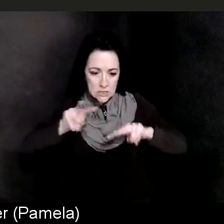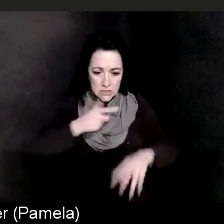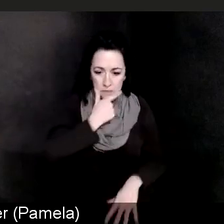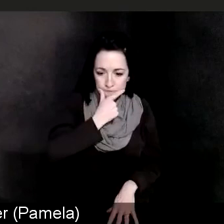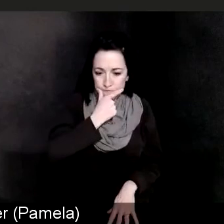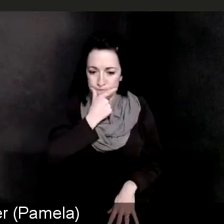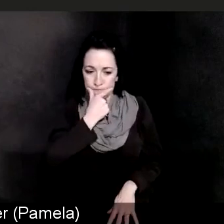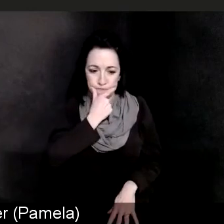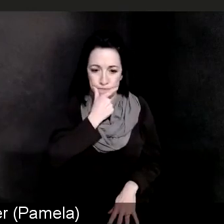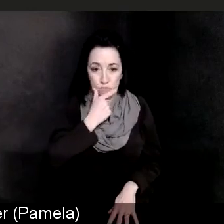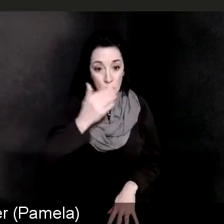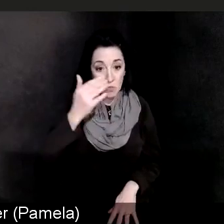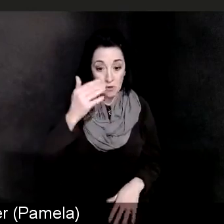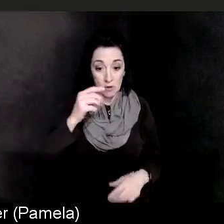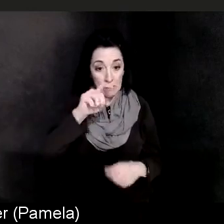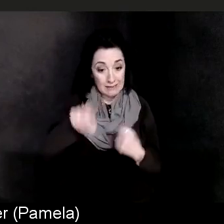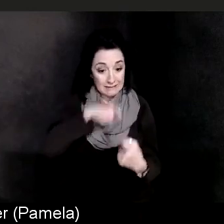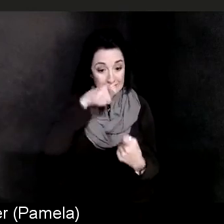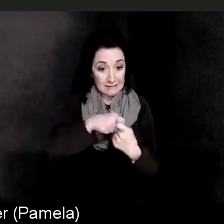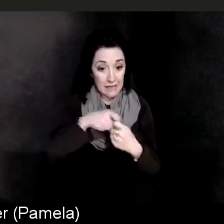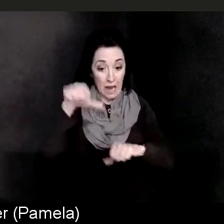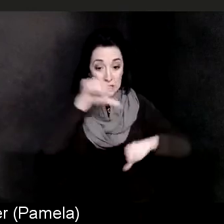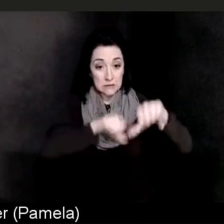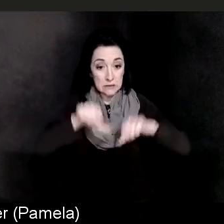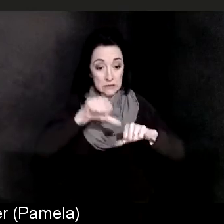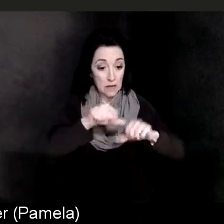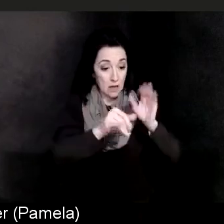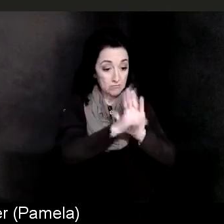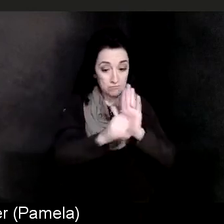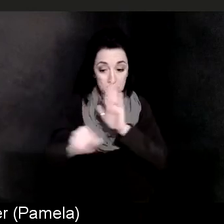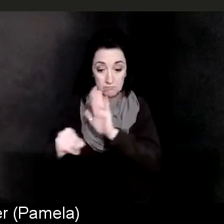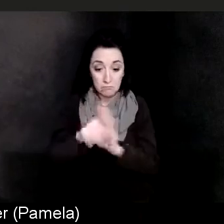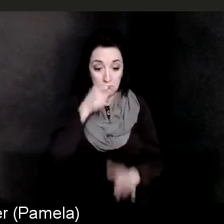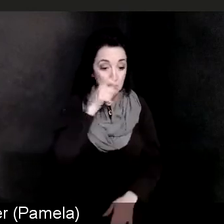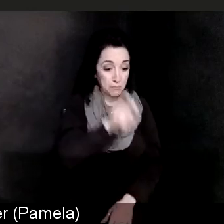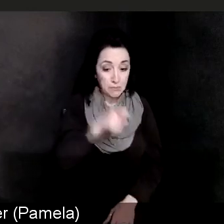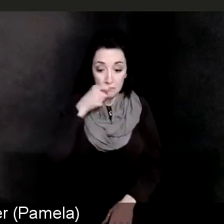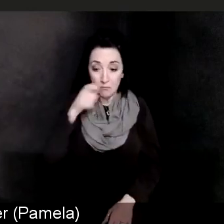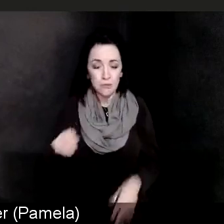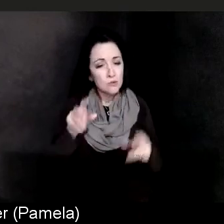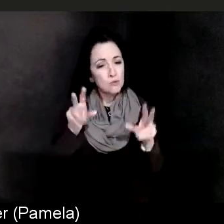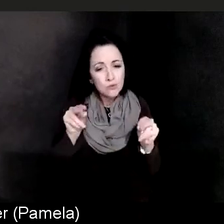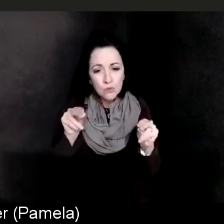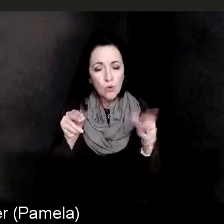but it is a training that the doctors have, their skills and their capabilities,